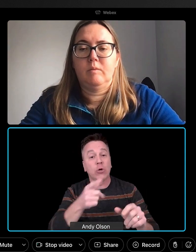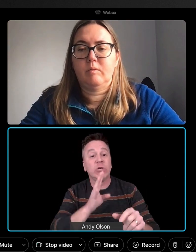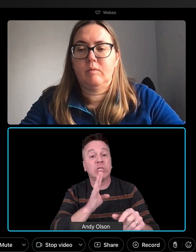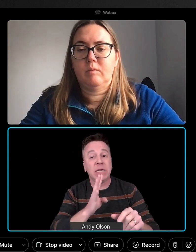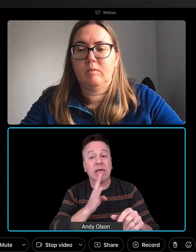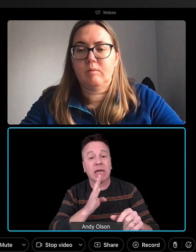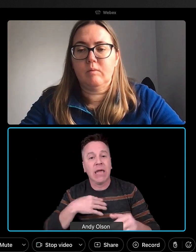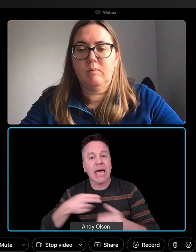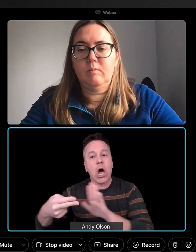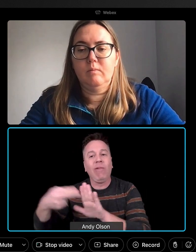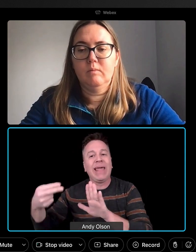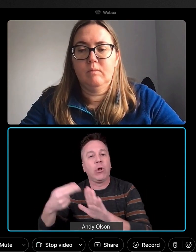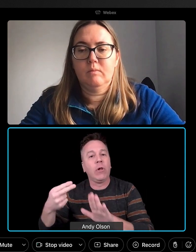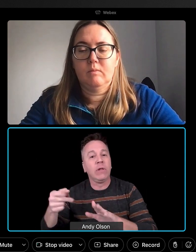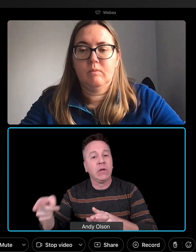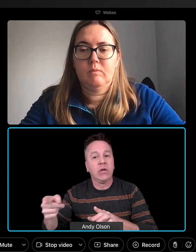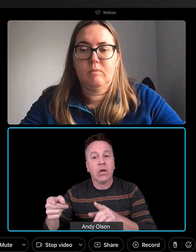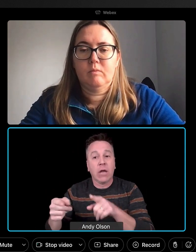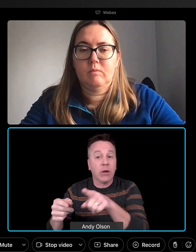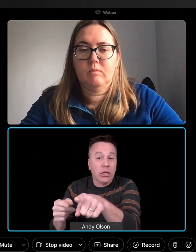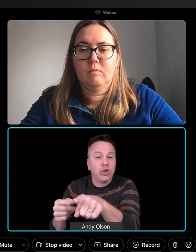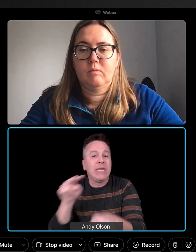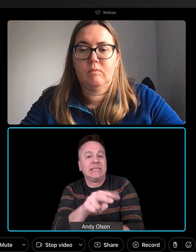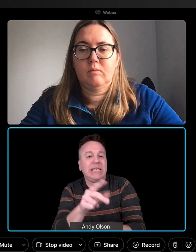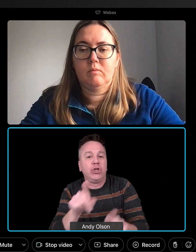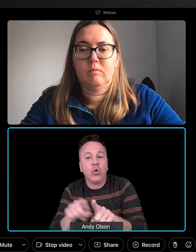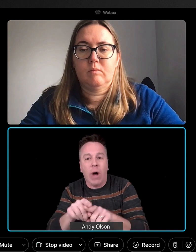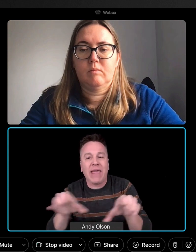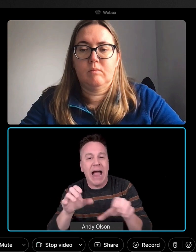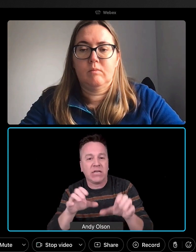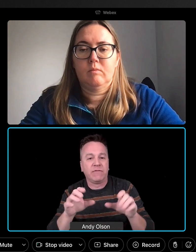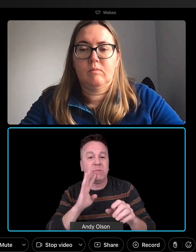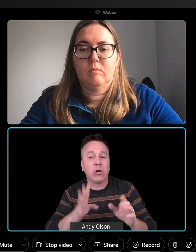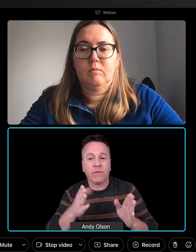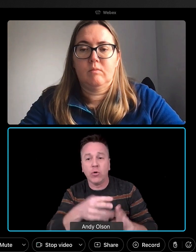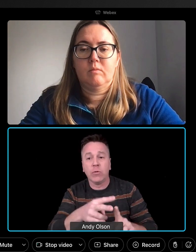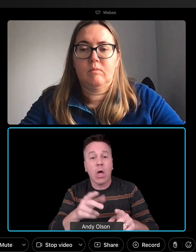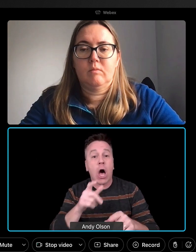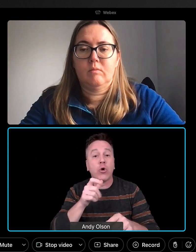can see who's speaking and I'll label and Julie can see too on the active speaker view